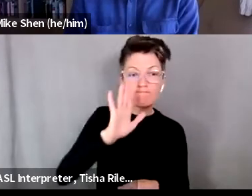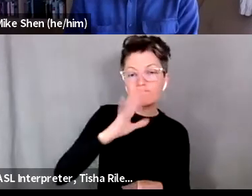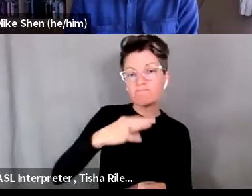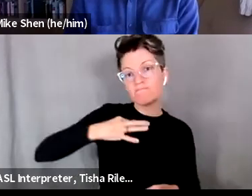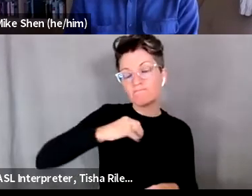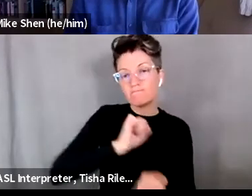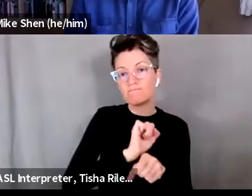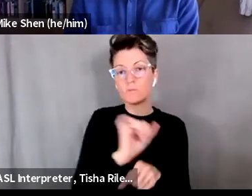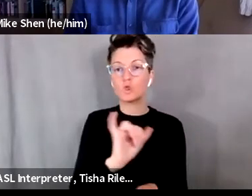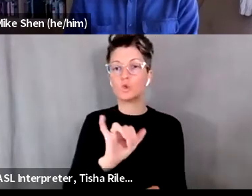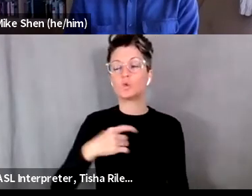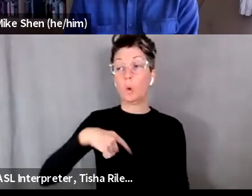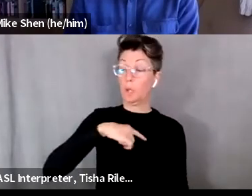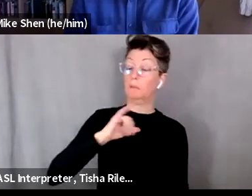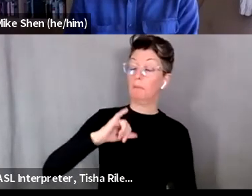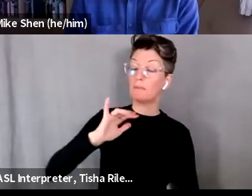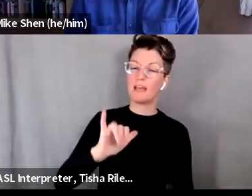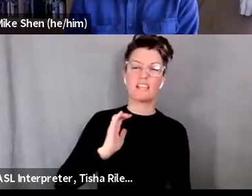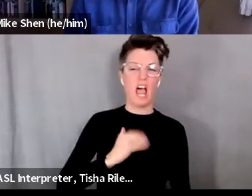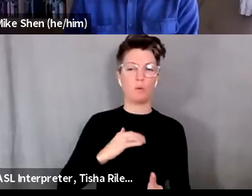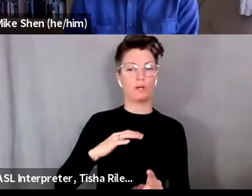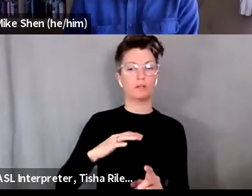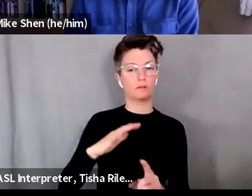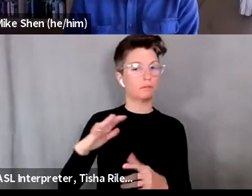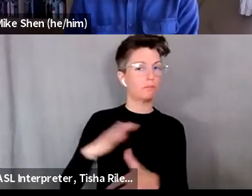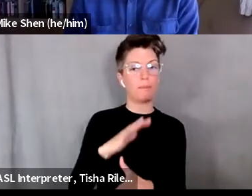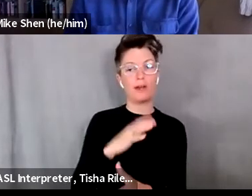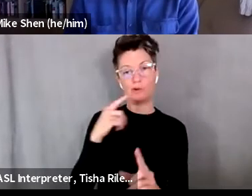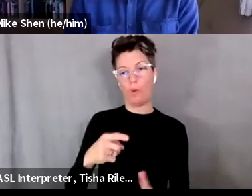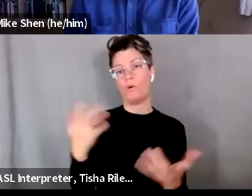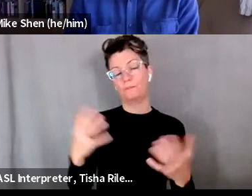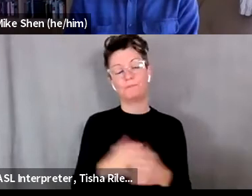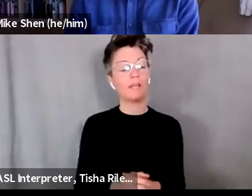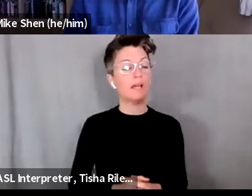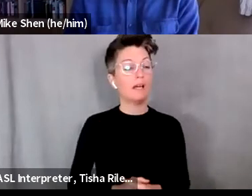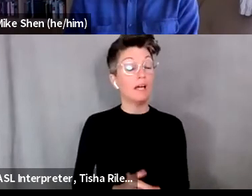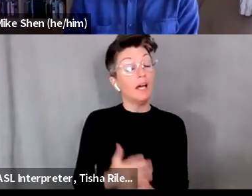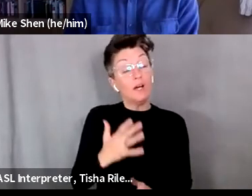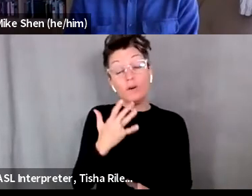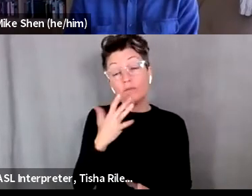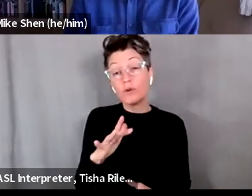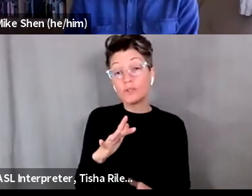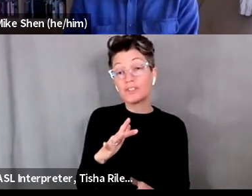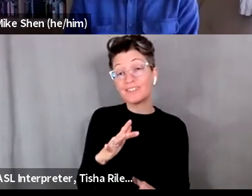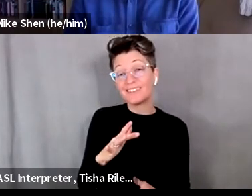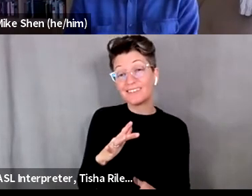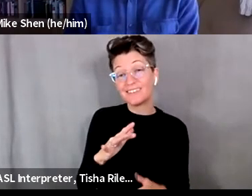That's actually our primary goal. And then luckily, you know, the world is very excited about any Debra Chasnoff film ever,